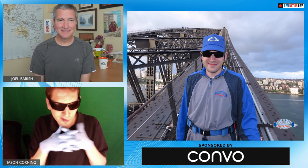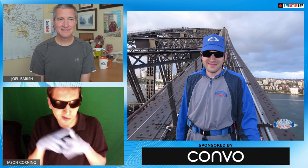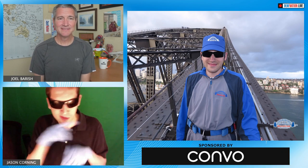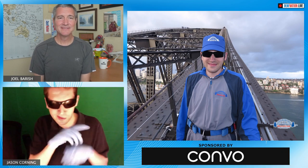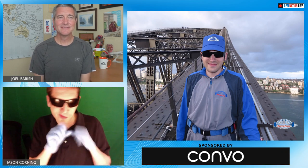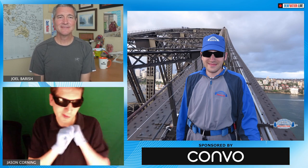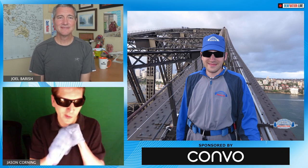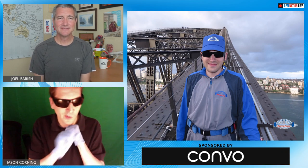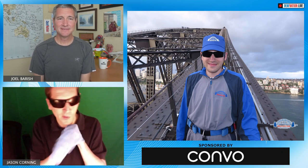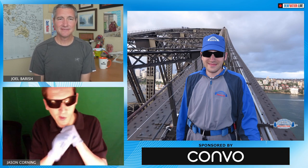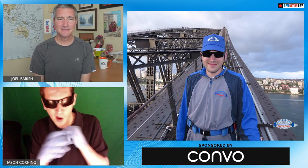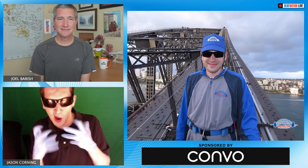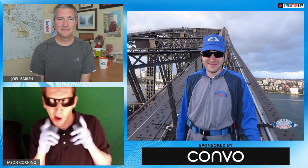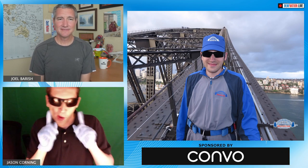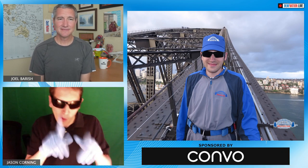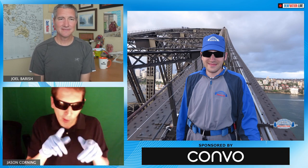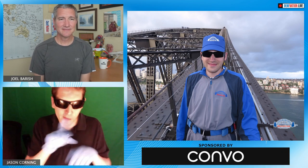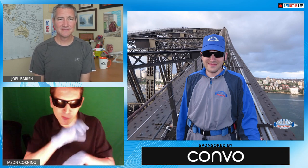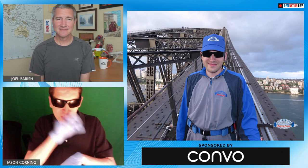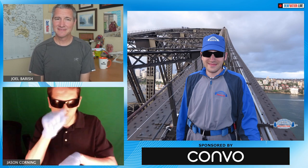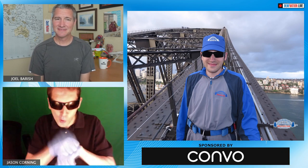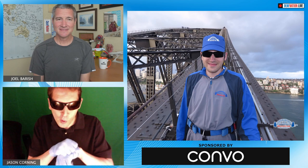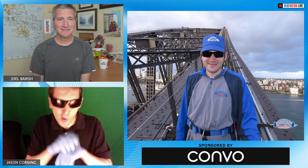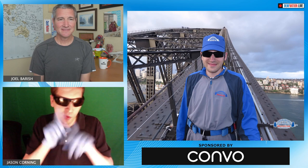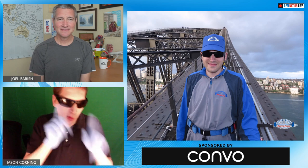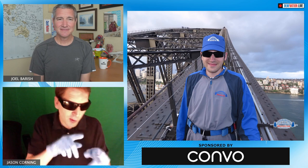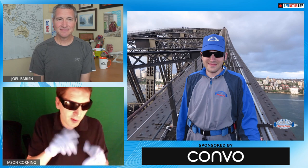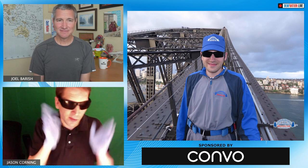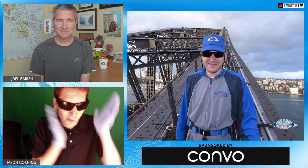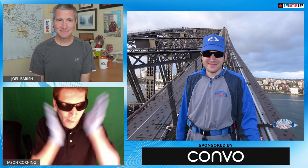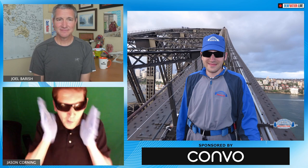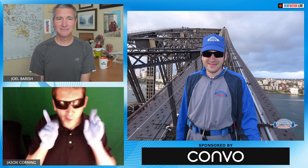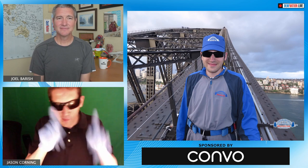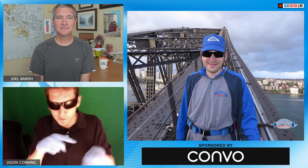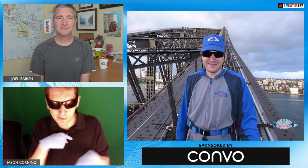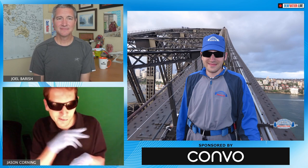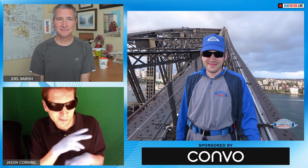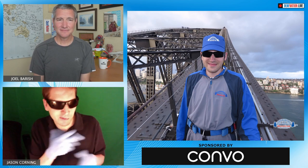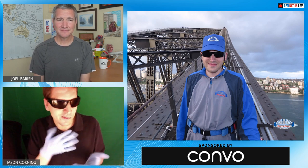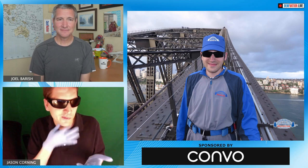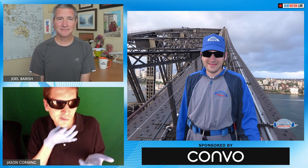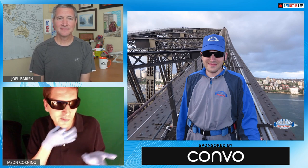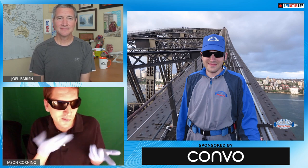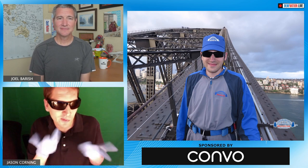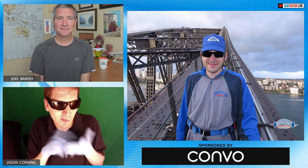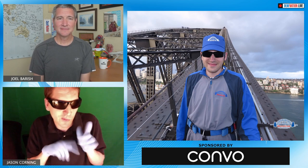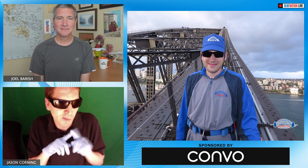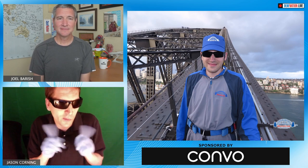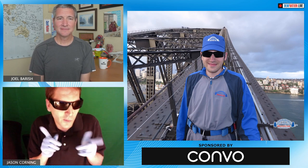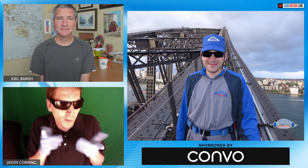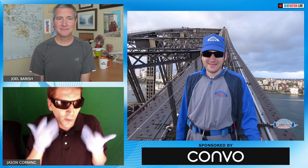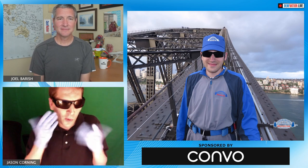He was trying to advertise to me that he wants to go to Singapore, Malaysia I was wondering what the difference is